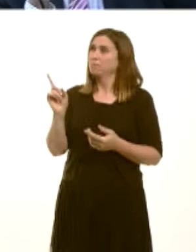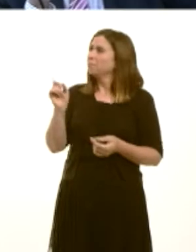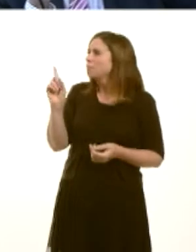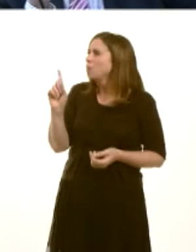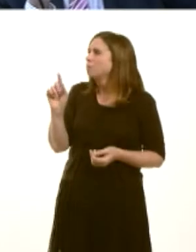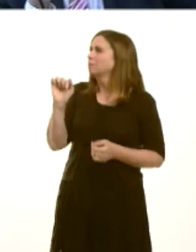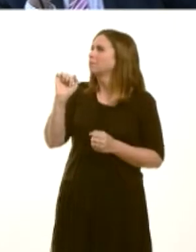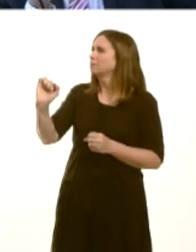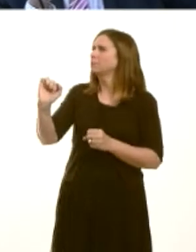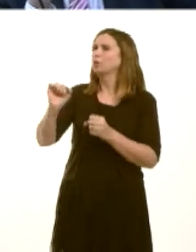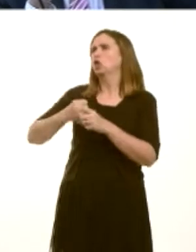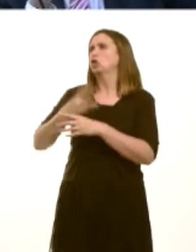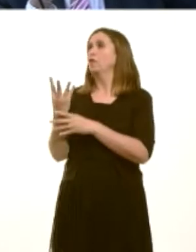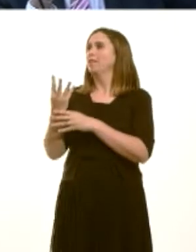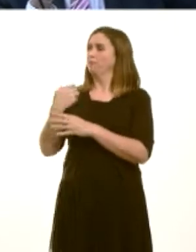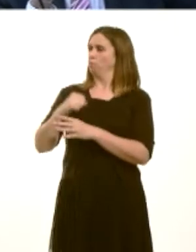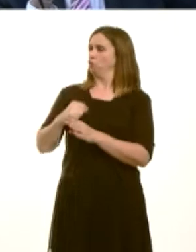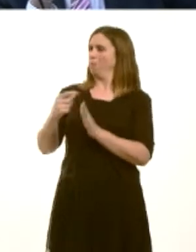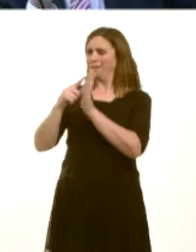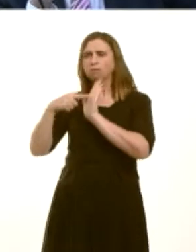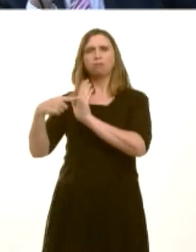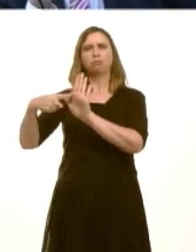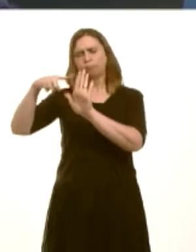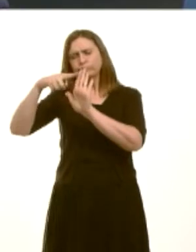launch of the Conservative manifesto, which promised lots and lots of things without even